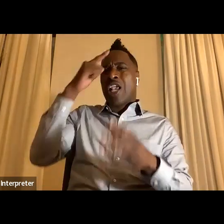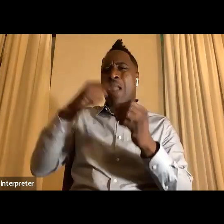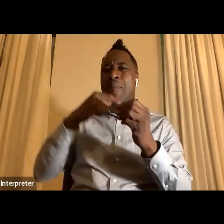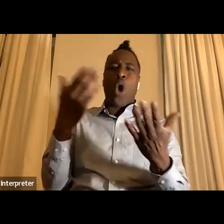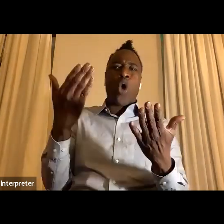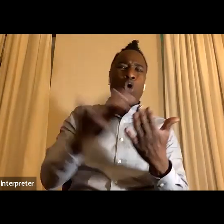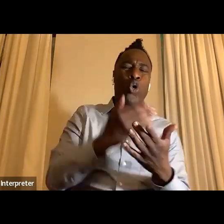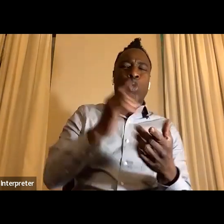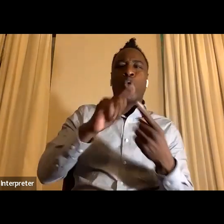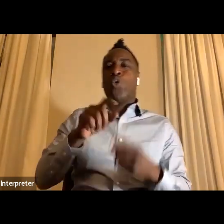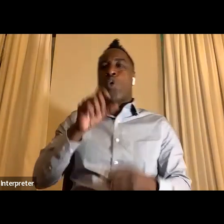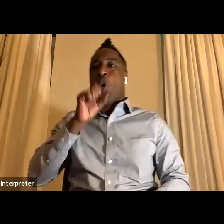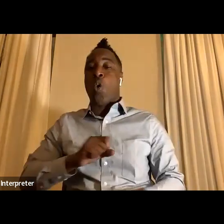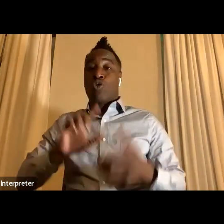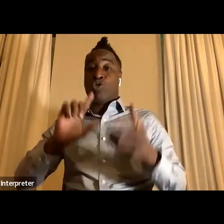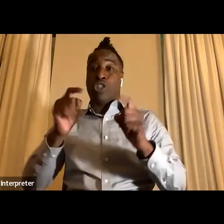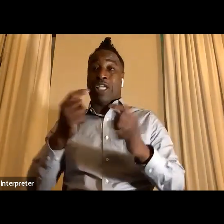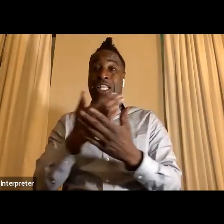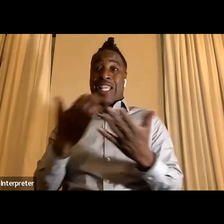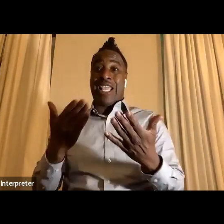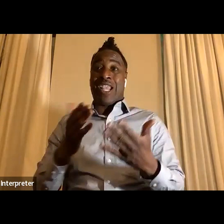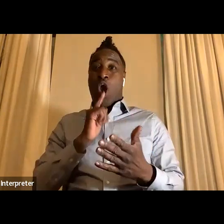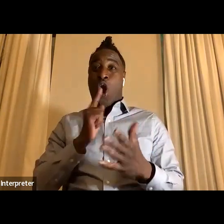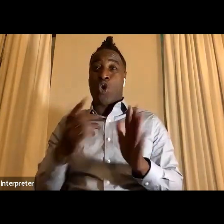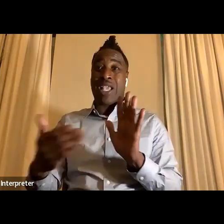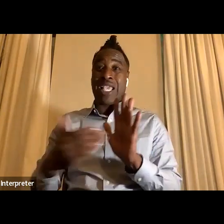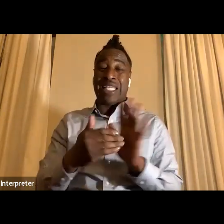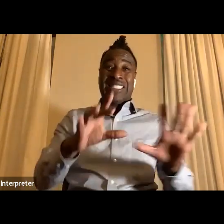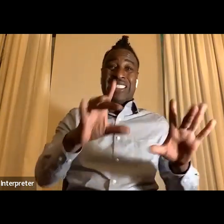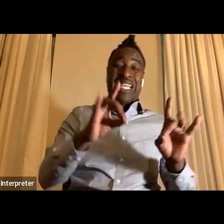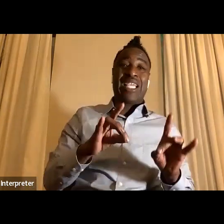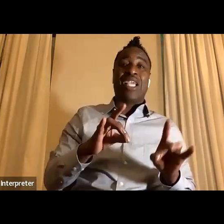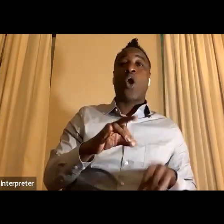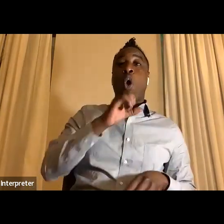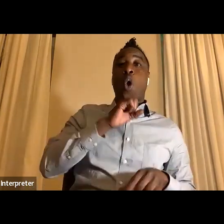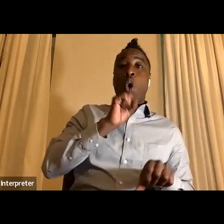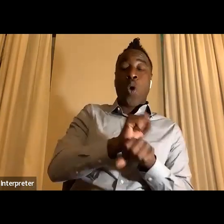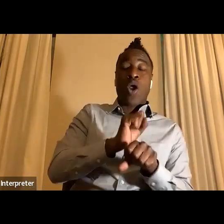They are you against taking works and it and starting over or is it.